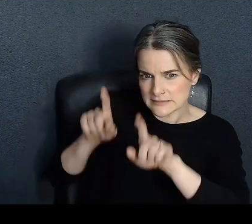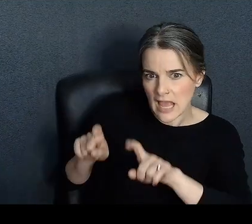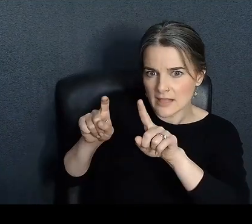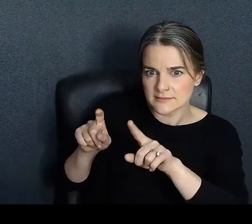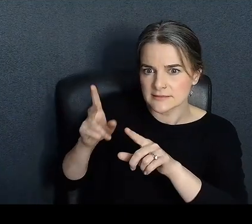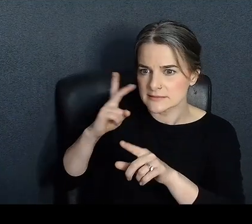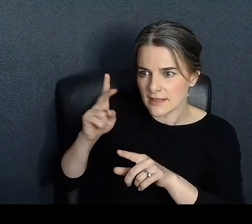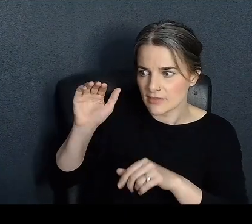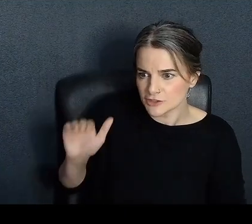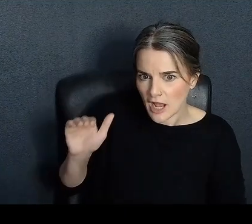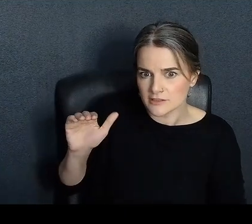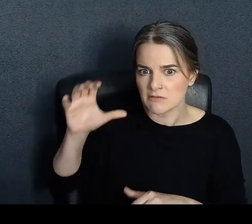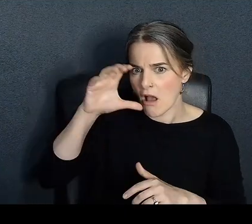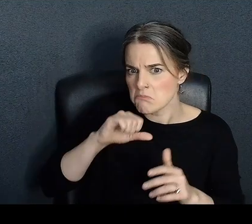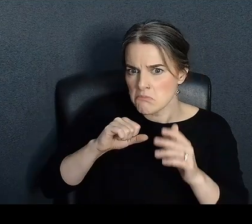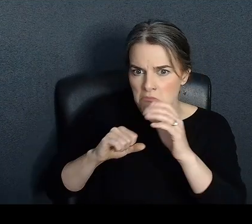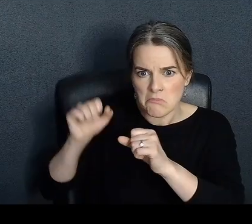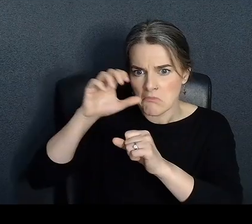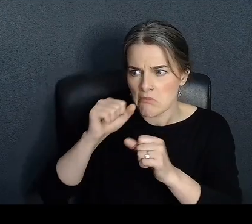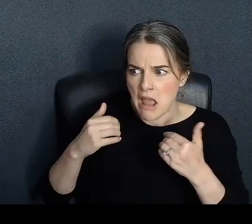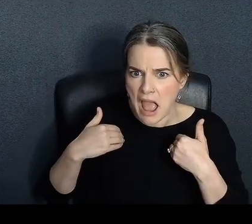and then move on from there.